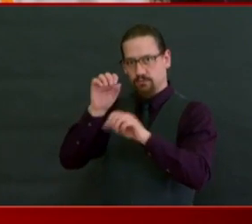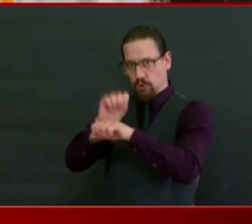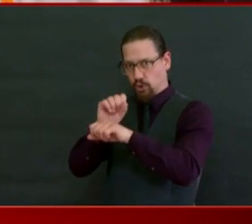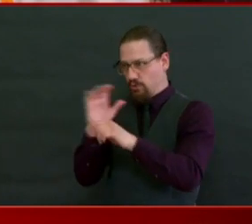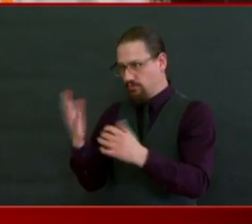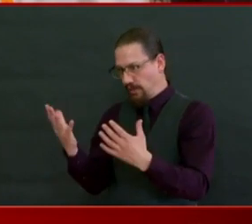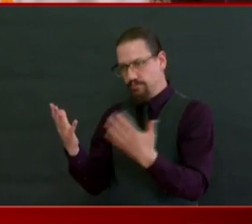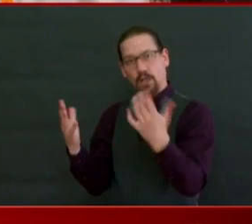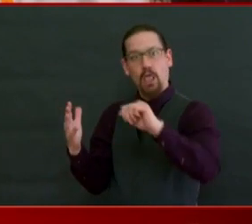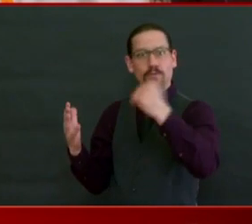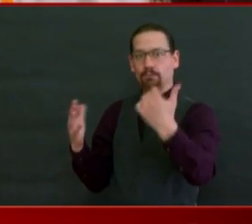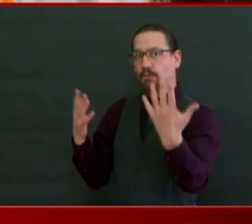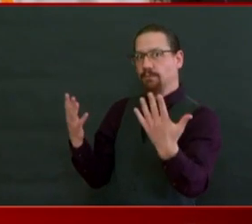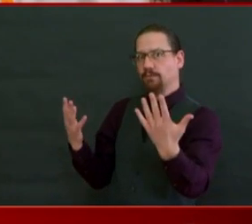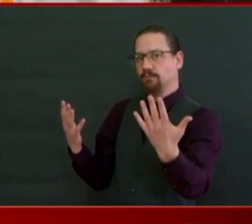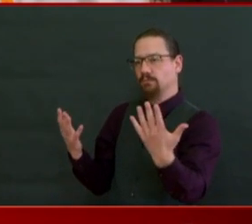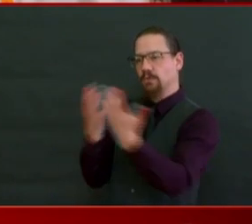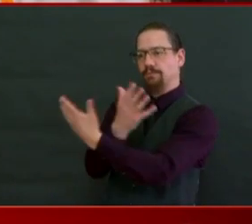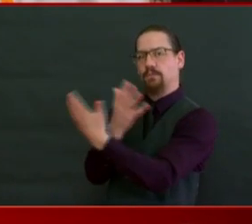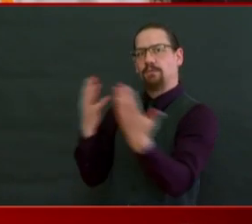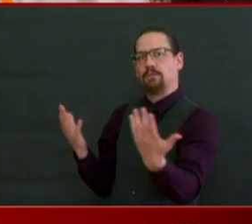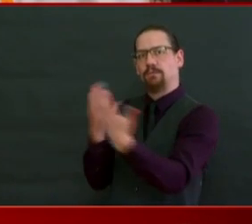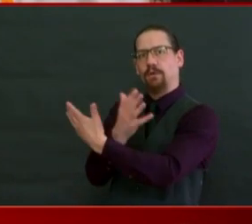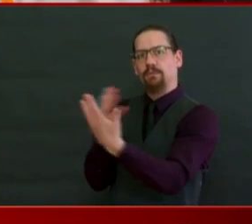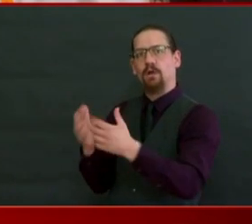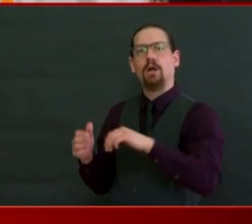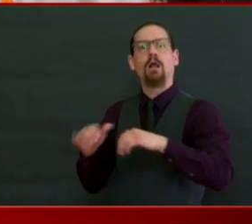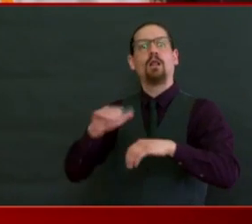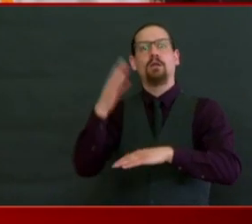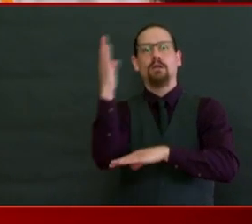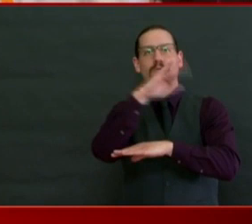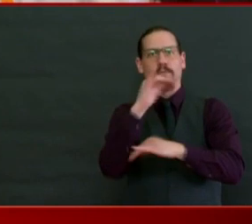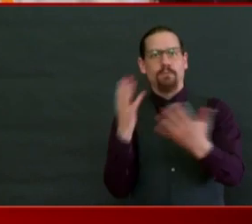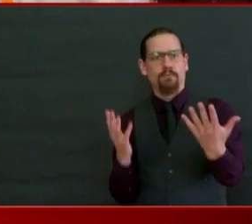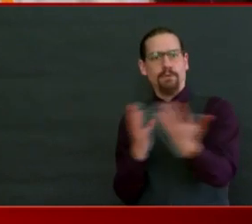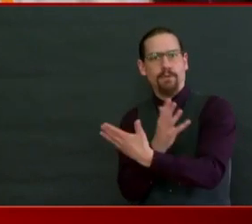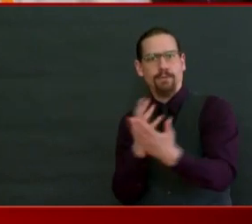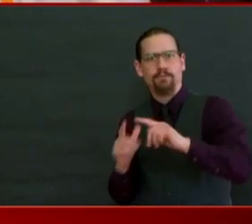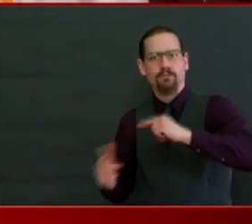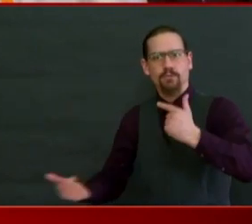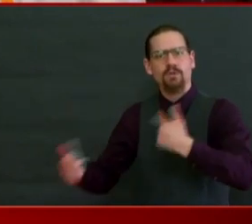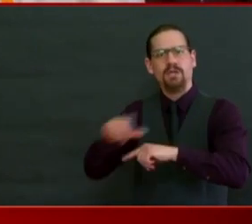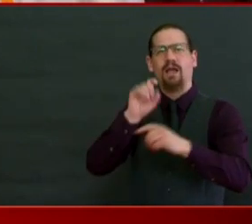EMPLOYEES. PEOPLE ARE WITH THE FEW WAS